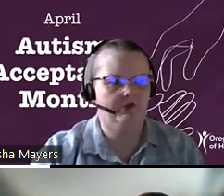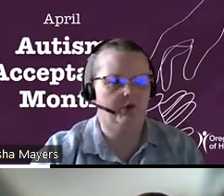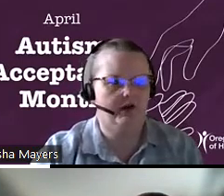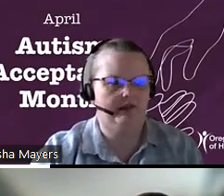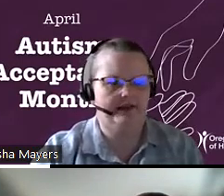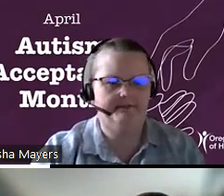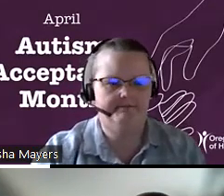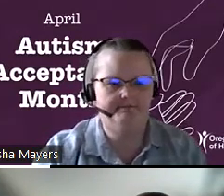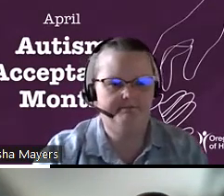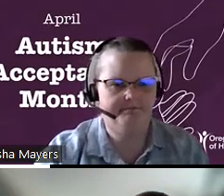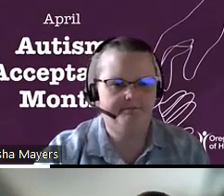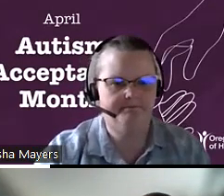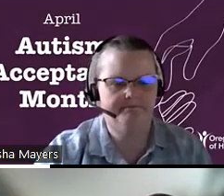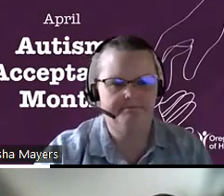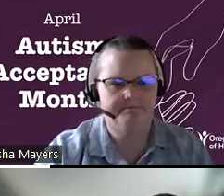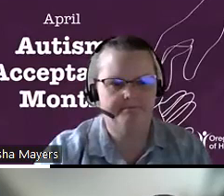IN CLASS, AND/OR ONLINE?